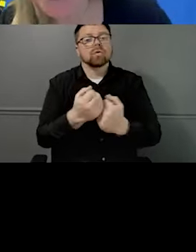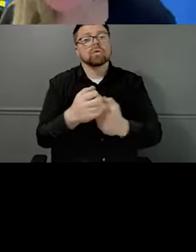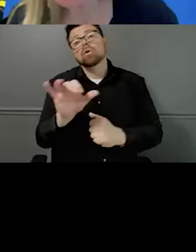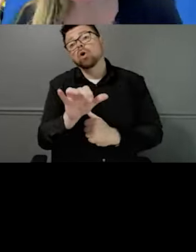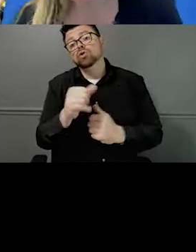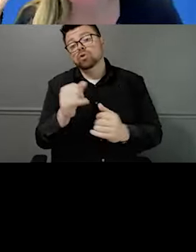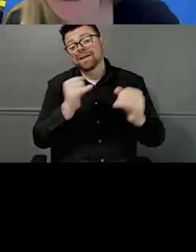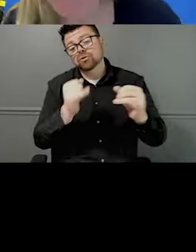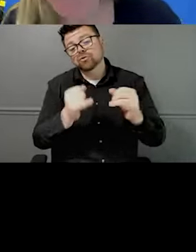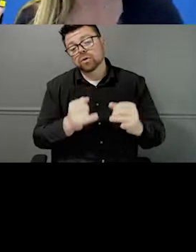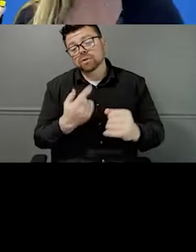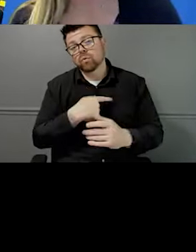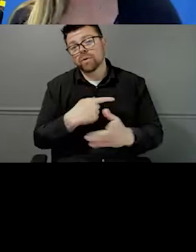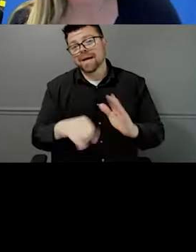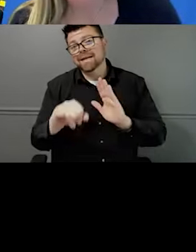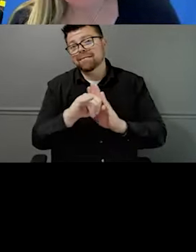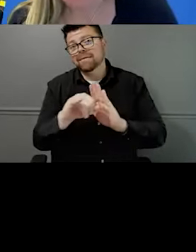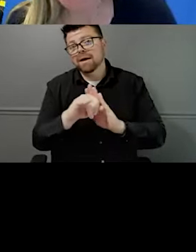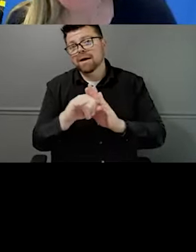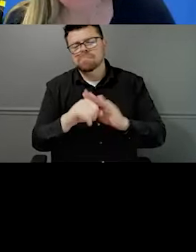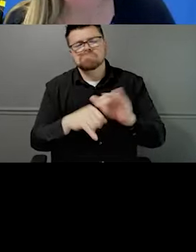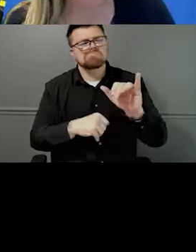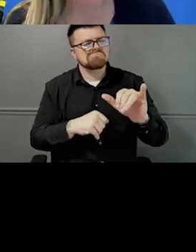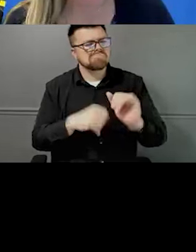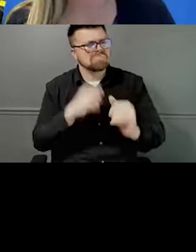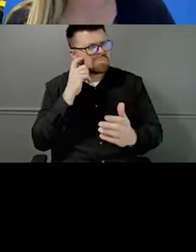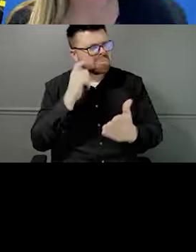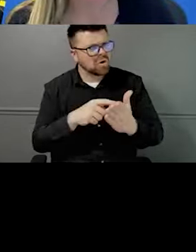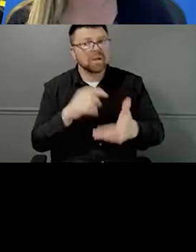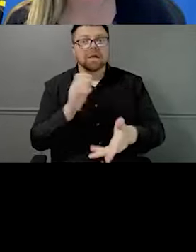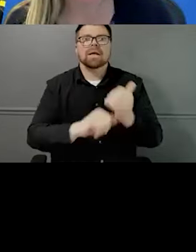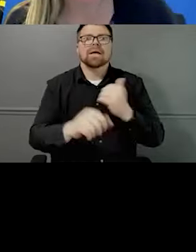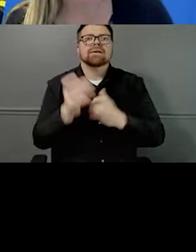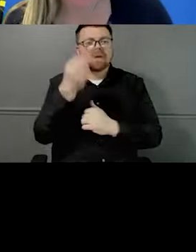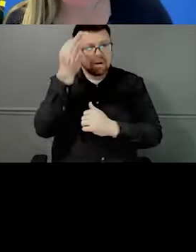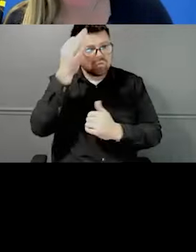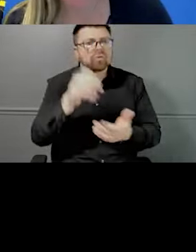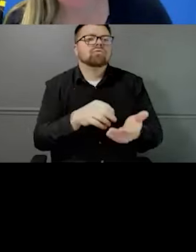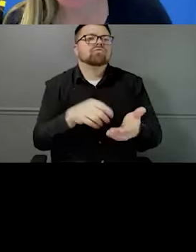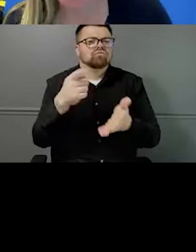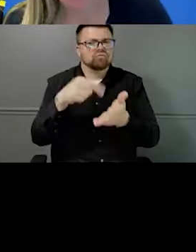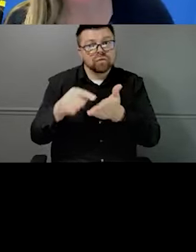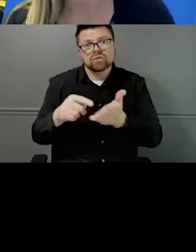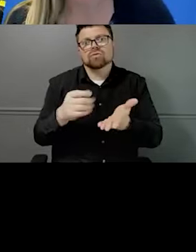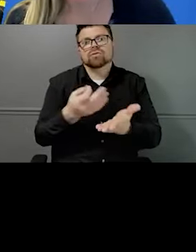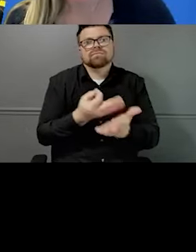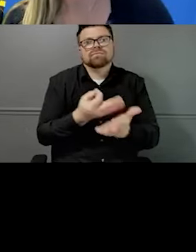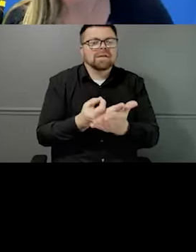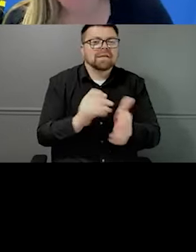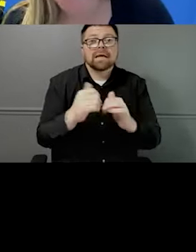we identify that it's incumbent upon each Federal Research Funding Agency to issue and provide